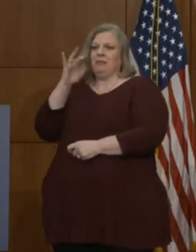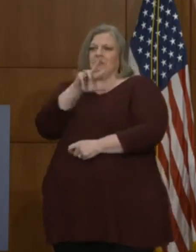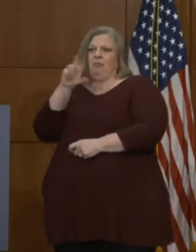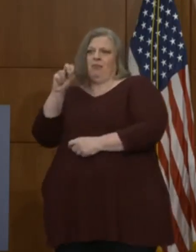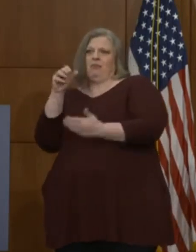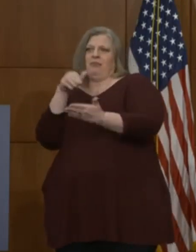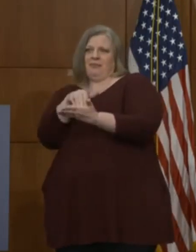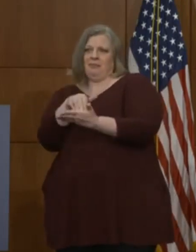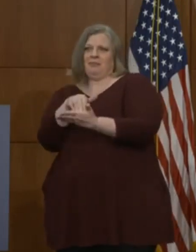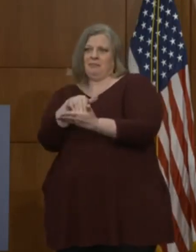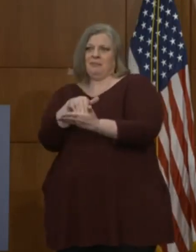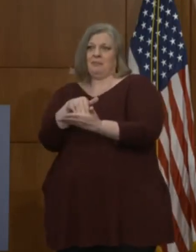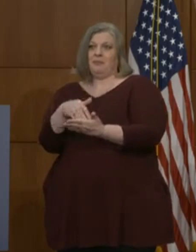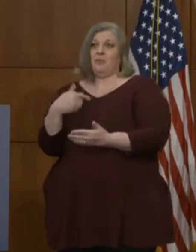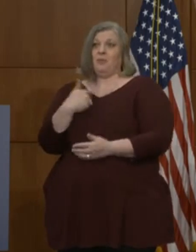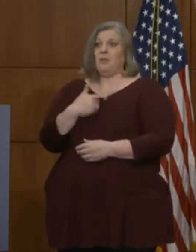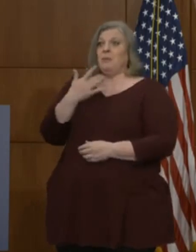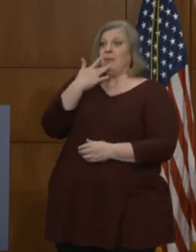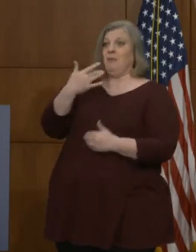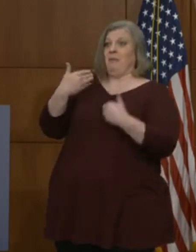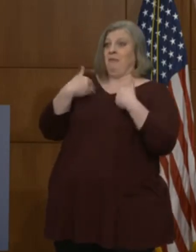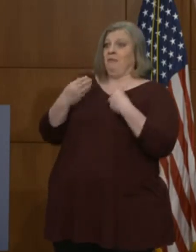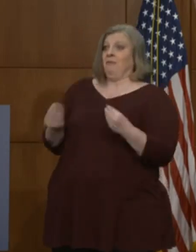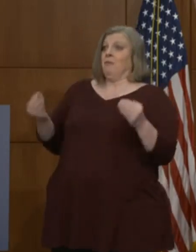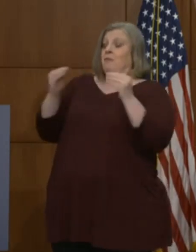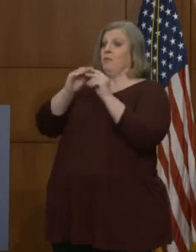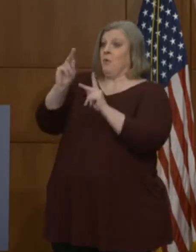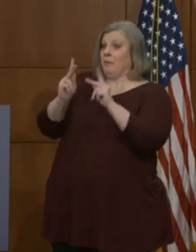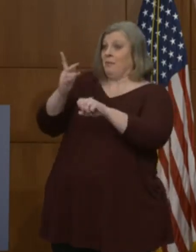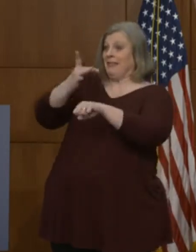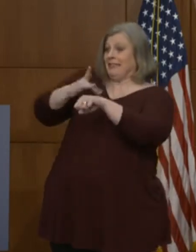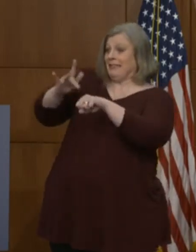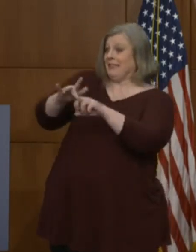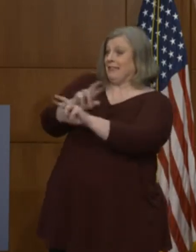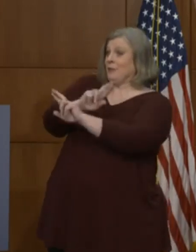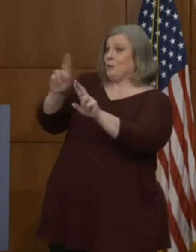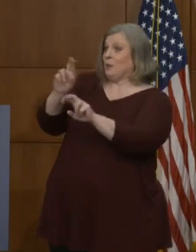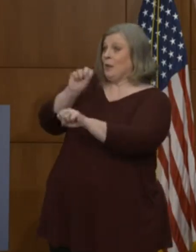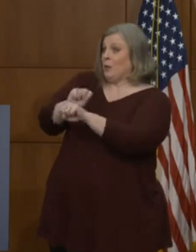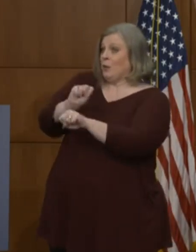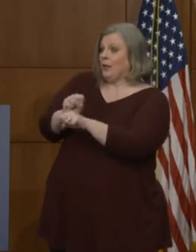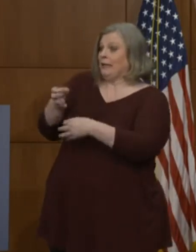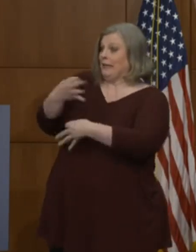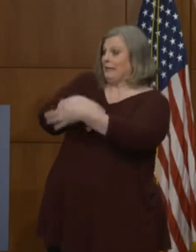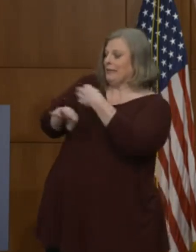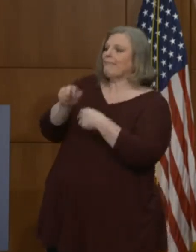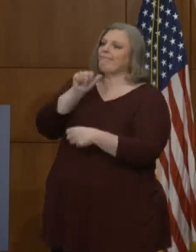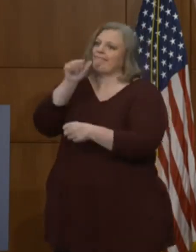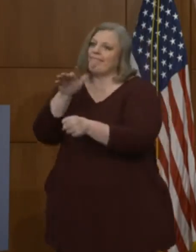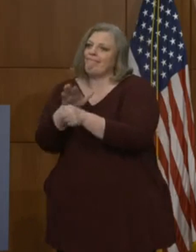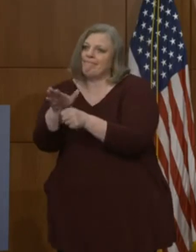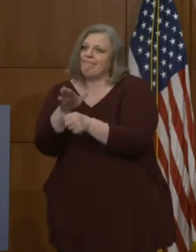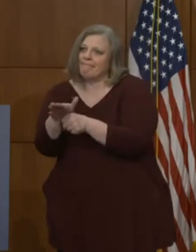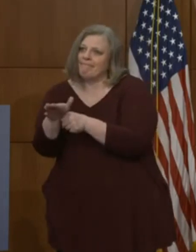CARE ENVIRONMENT. WAS WHERE THAT THAT NUMBER CAME TO BE. SO THAT THAT NUMBER CAME TO BE. SO THAT WAS THE NUMBER WE’D RATHER THAT WAS THE NUMBER WE’D RATHER HAVE MORE PEOPLE AVAILABLE AND HAVE MORE PEOPLE AVAILABLE AND REGISTERED. OTHER THAN FEW AND